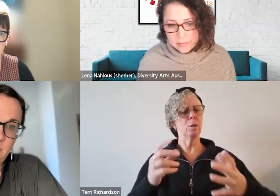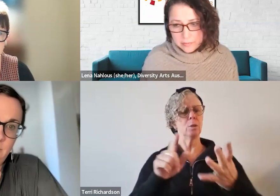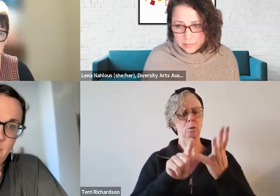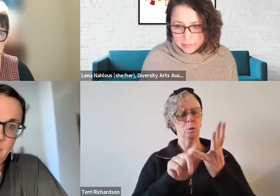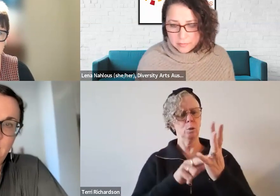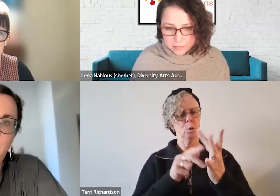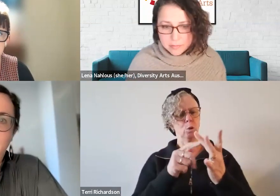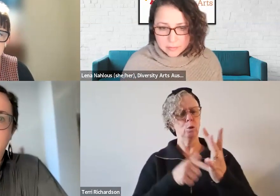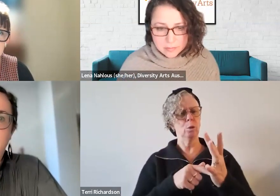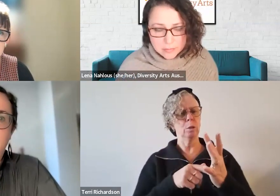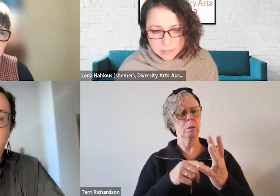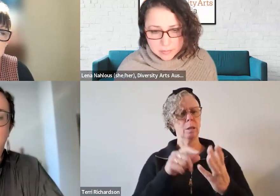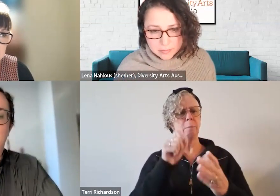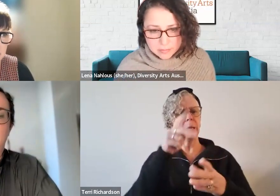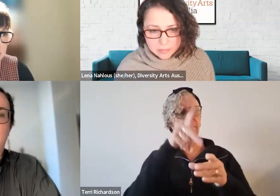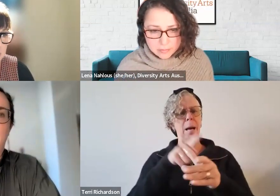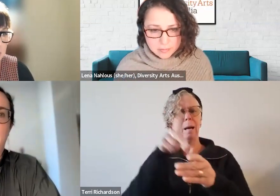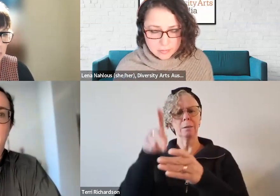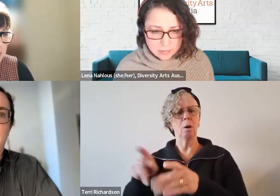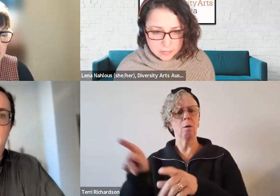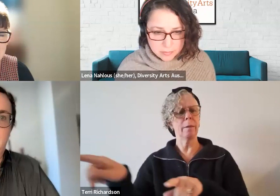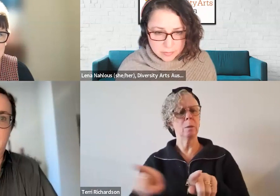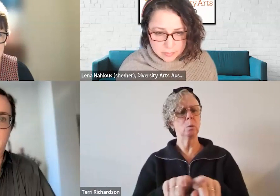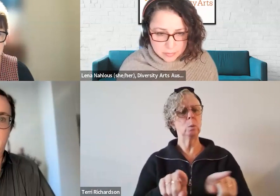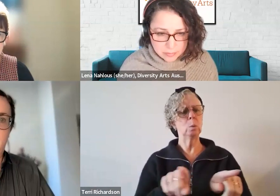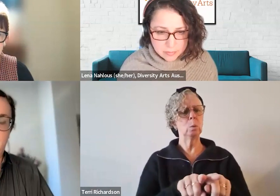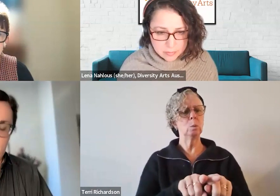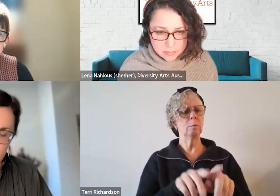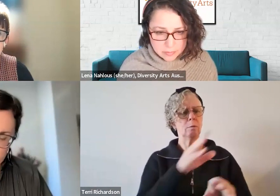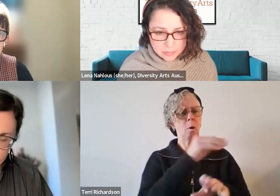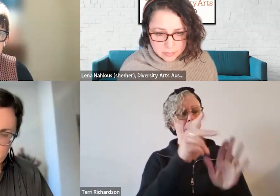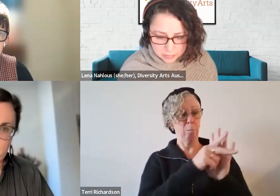the First Nations nation-building project for about ten years with them.